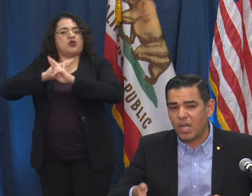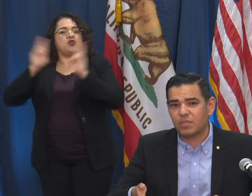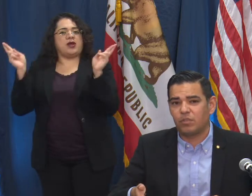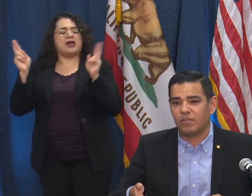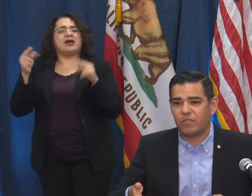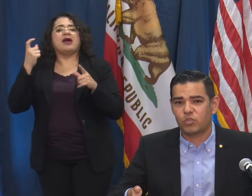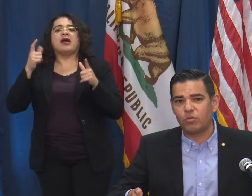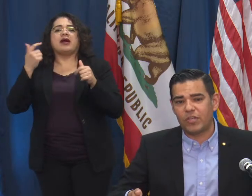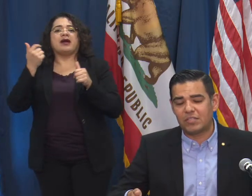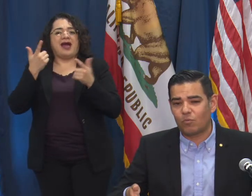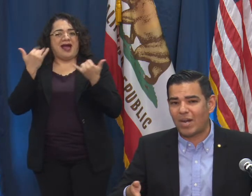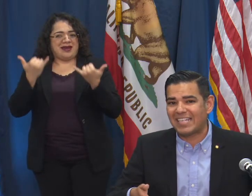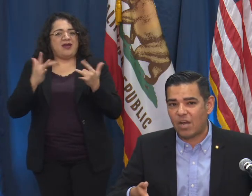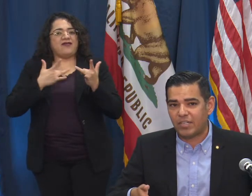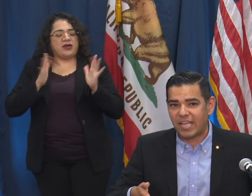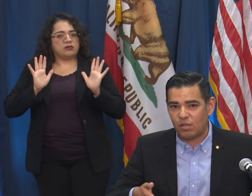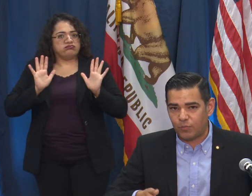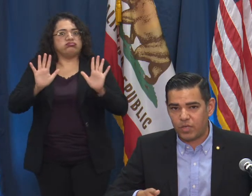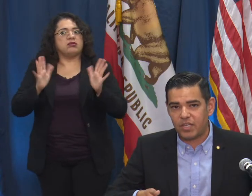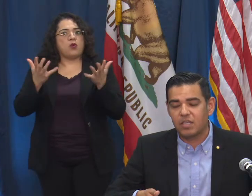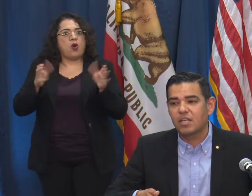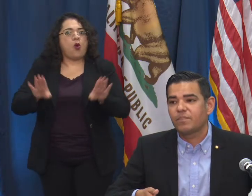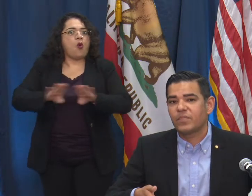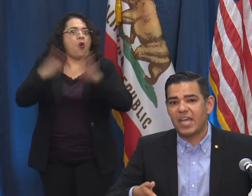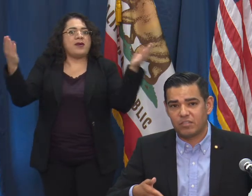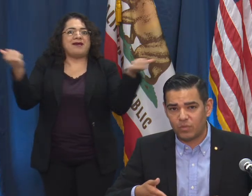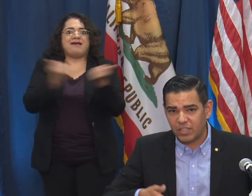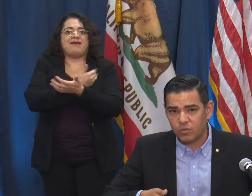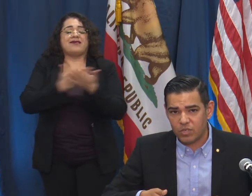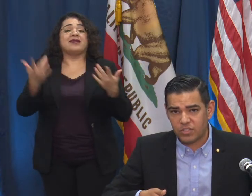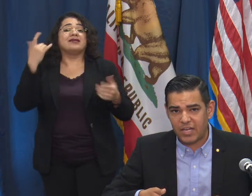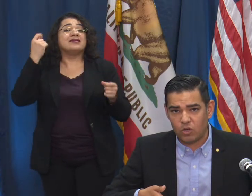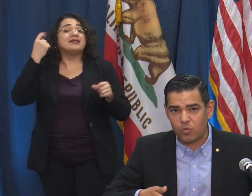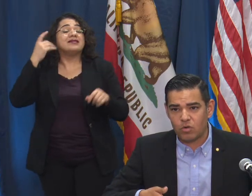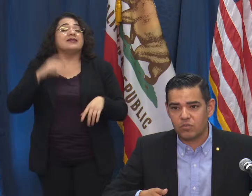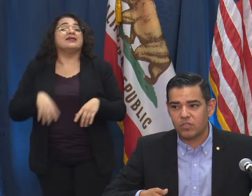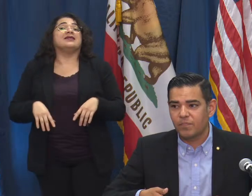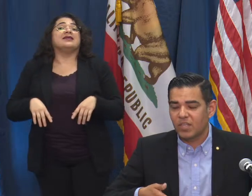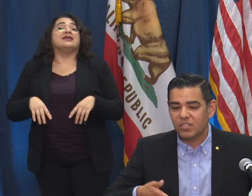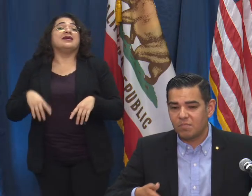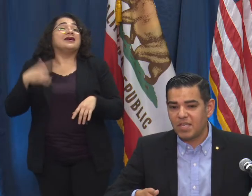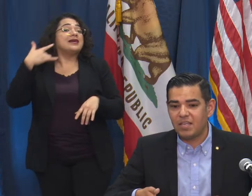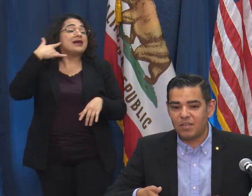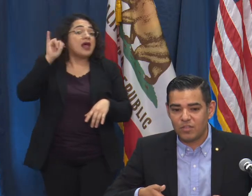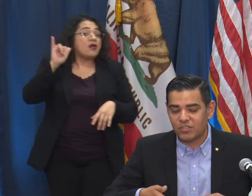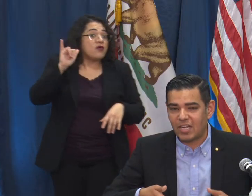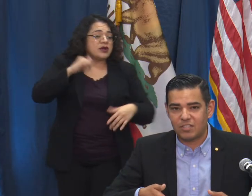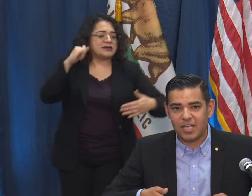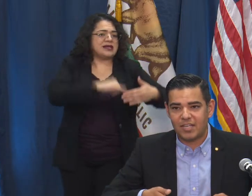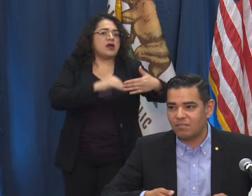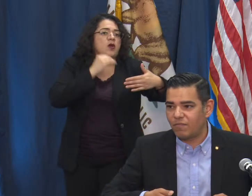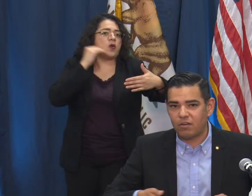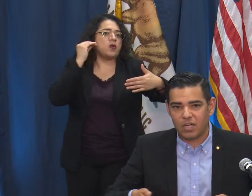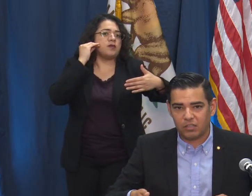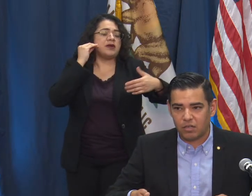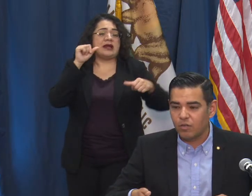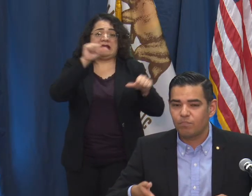and the truth is that right now in California and as a relates to our Stay at Home Orders to me, the science and data is very clear